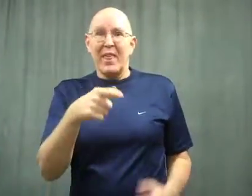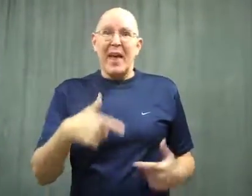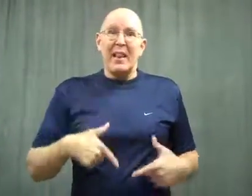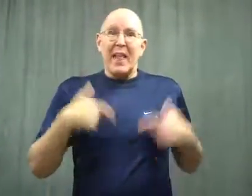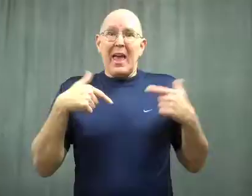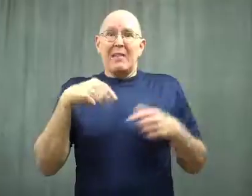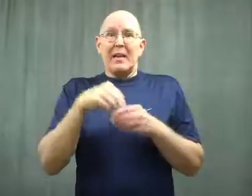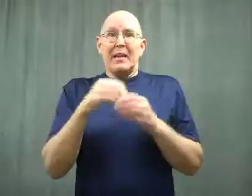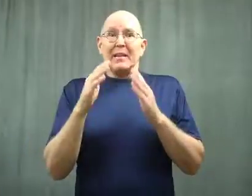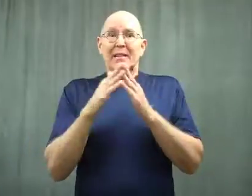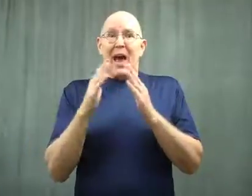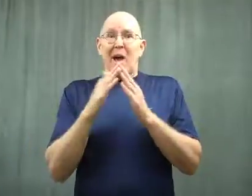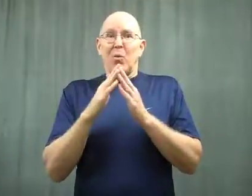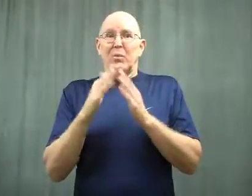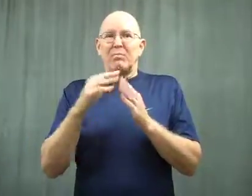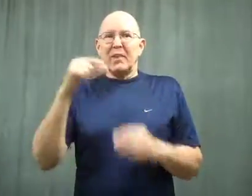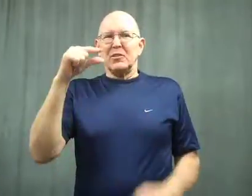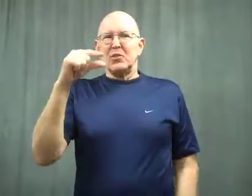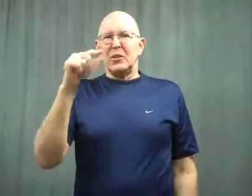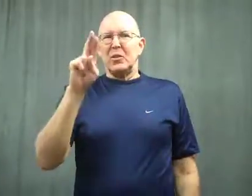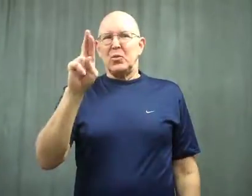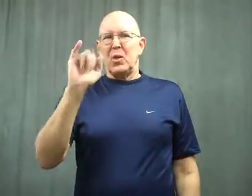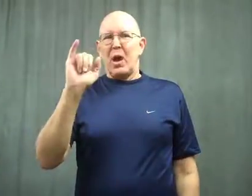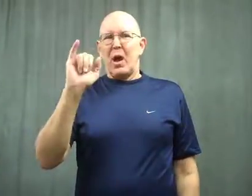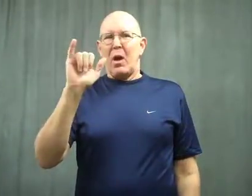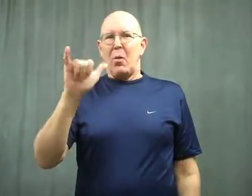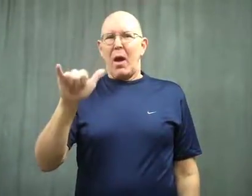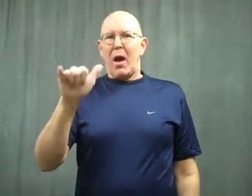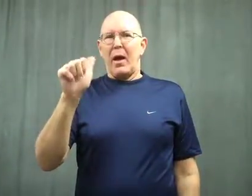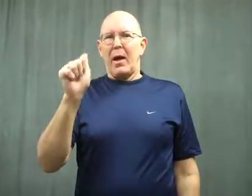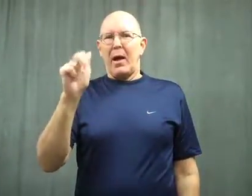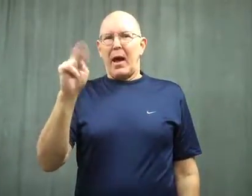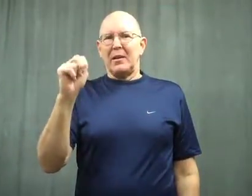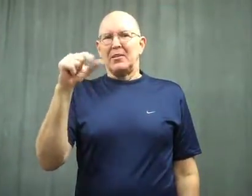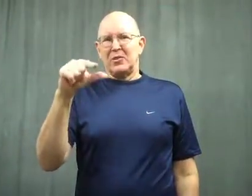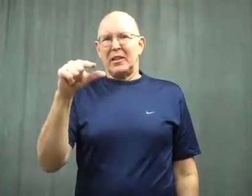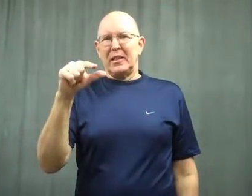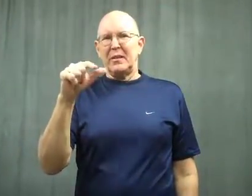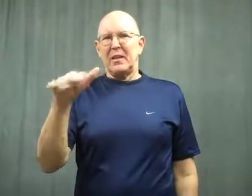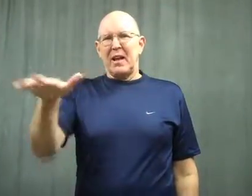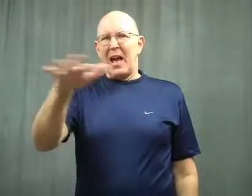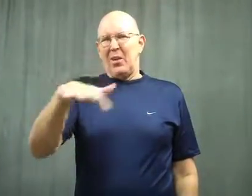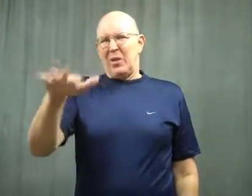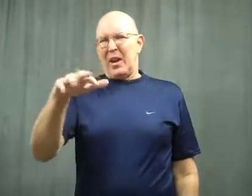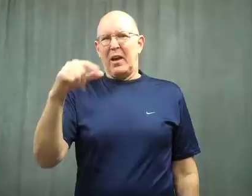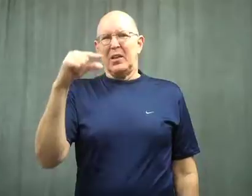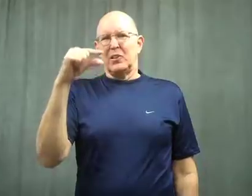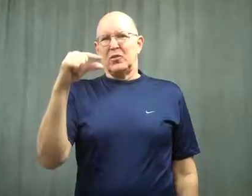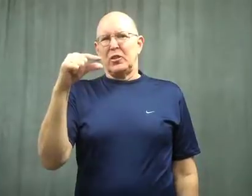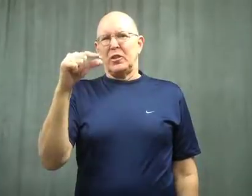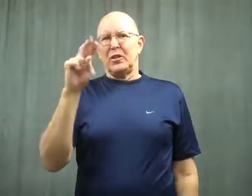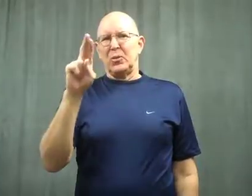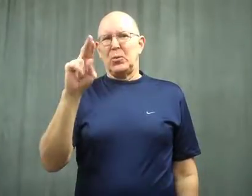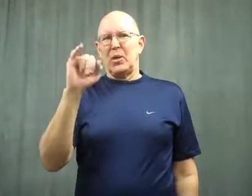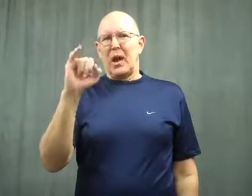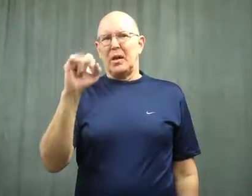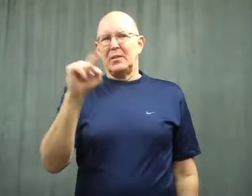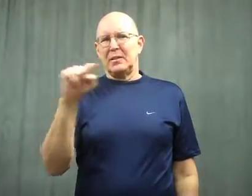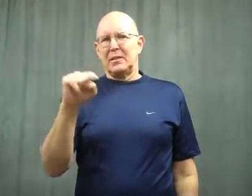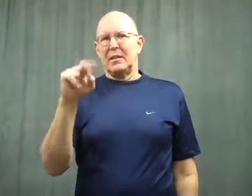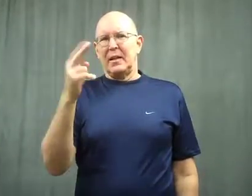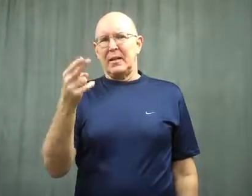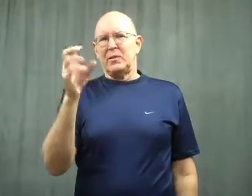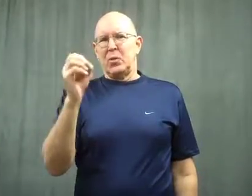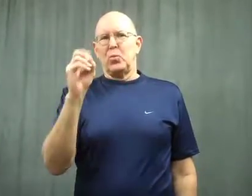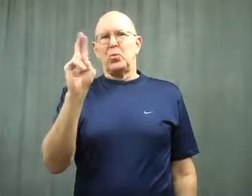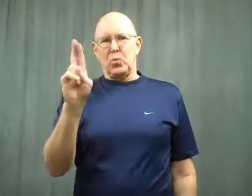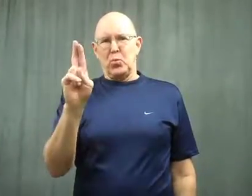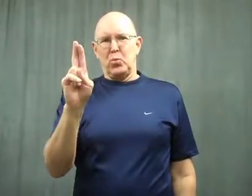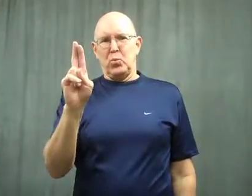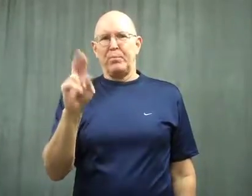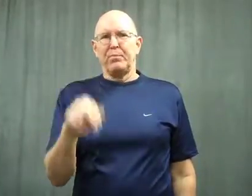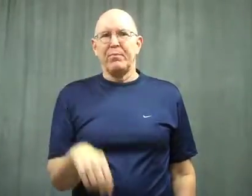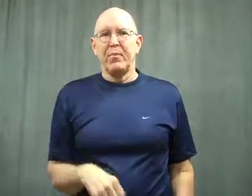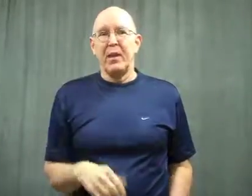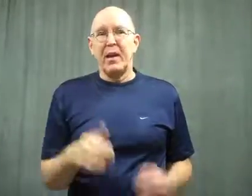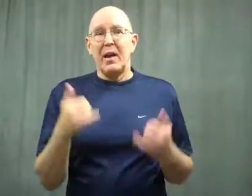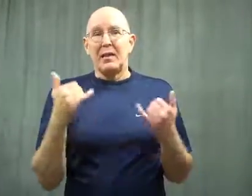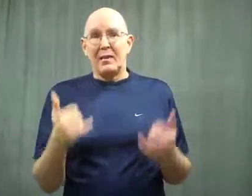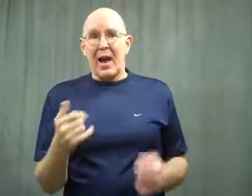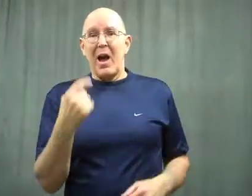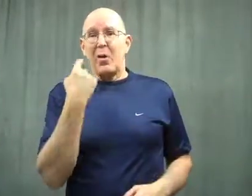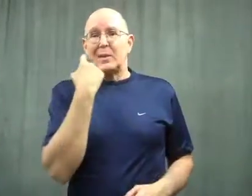They live in the town of Guiyang in Guizhou province.